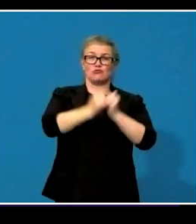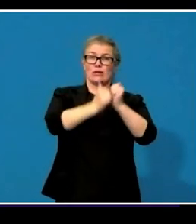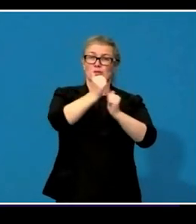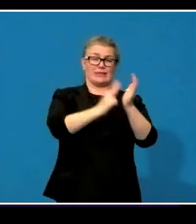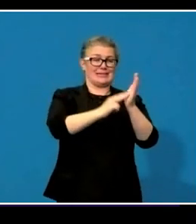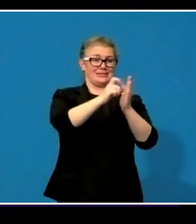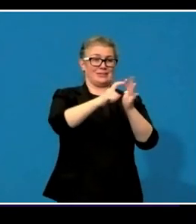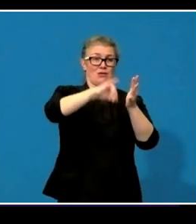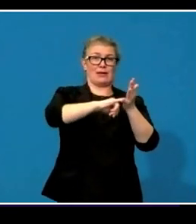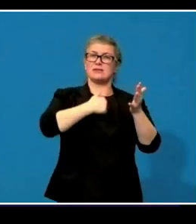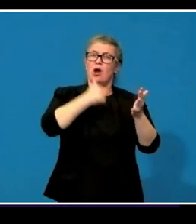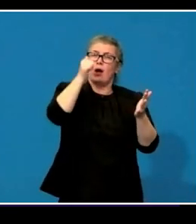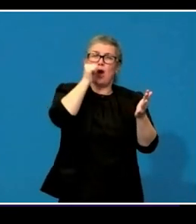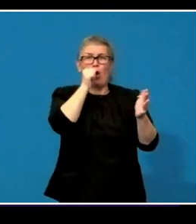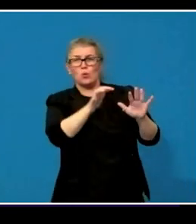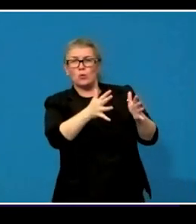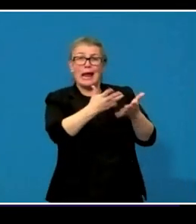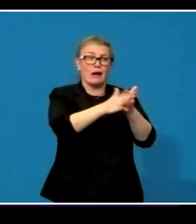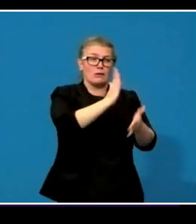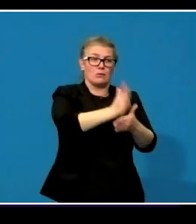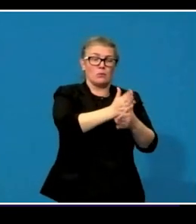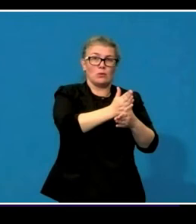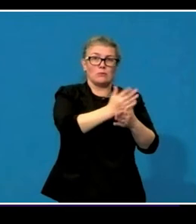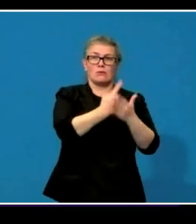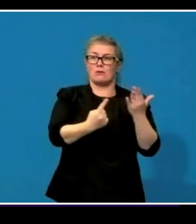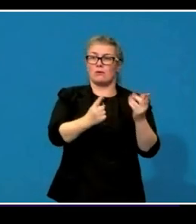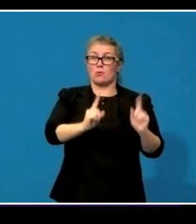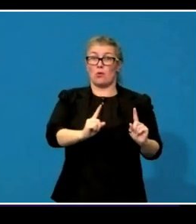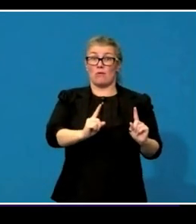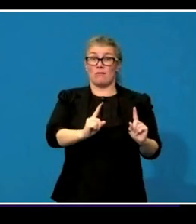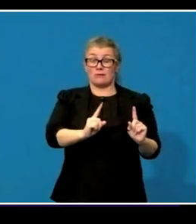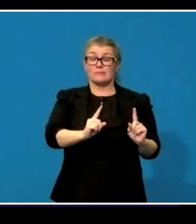only feasible thing for me was to be able to understand that I had to manage the risk of